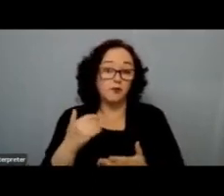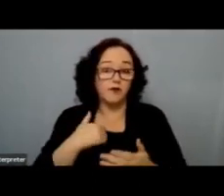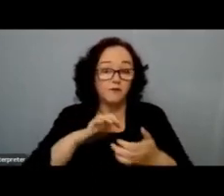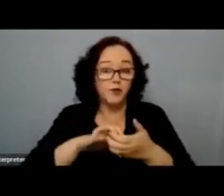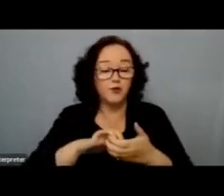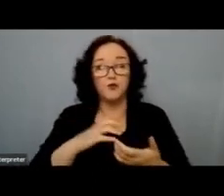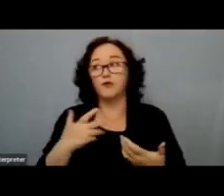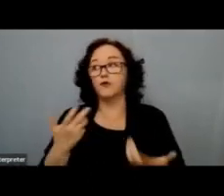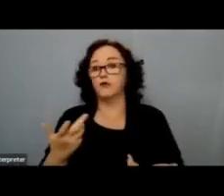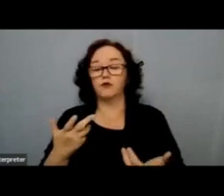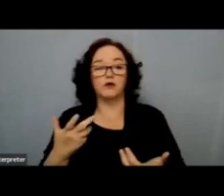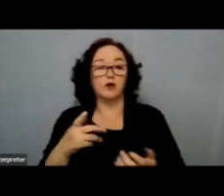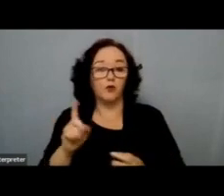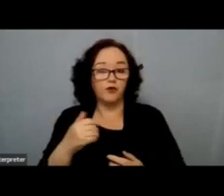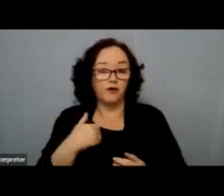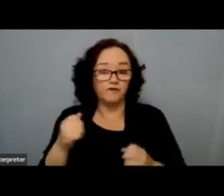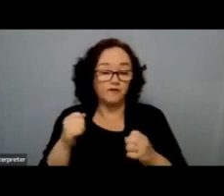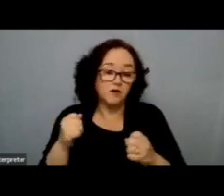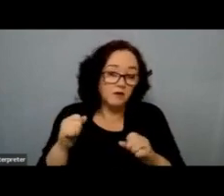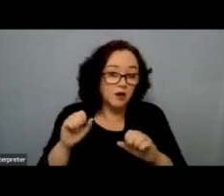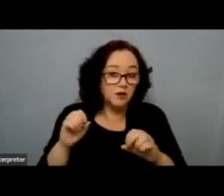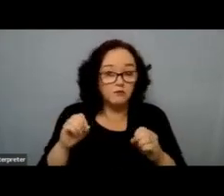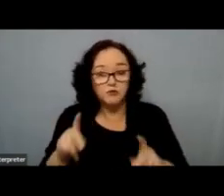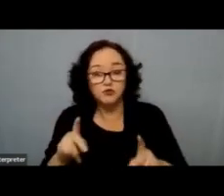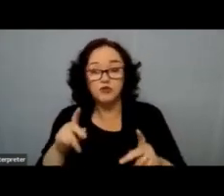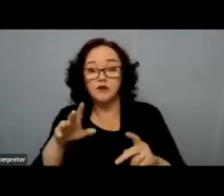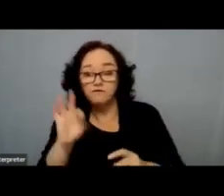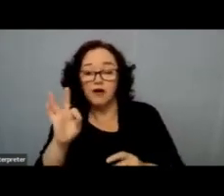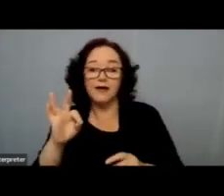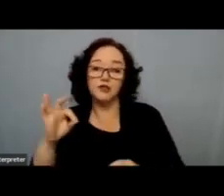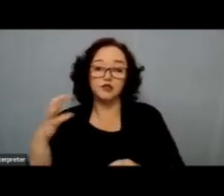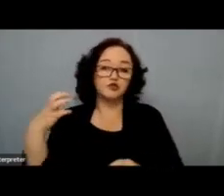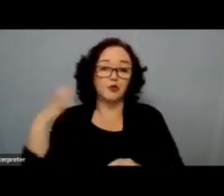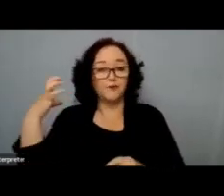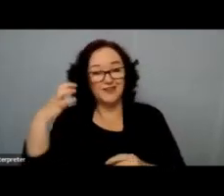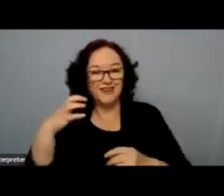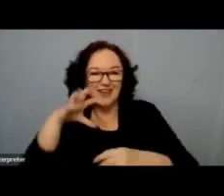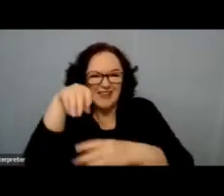ability to find champions and engage with that system. Next